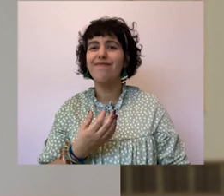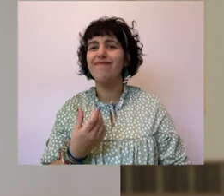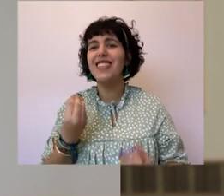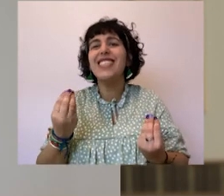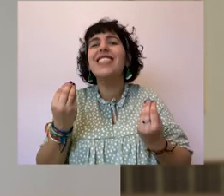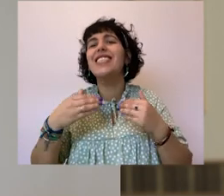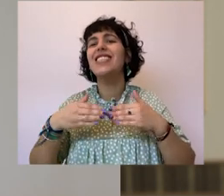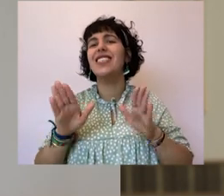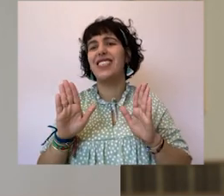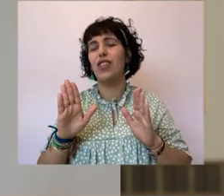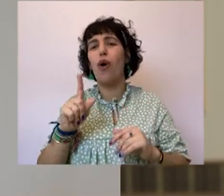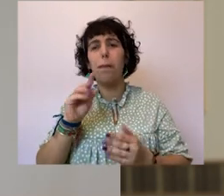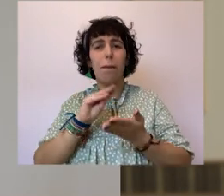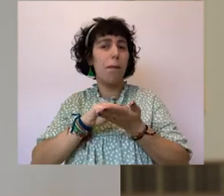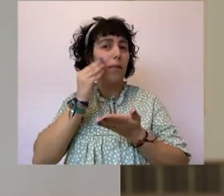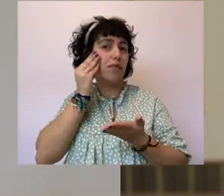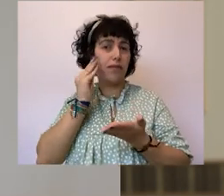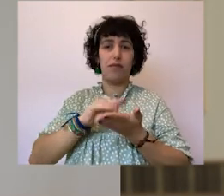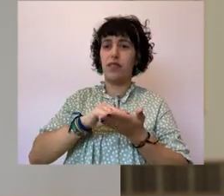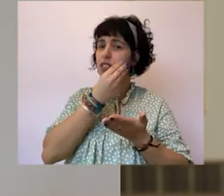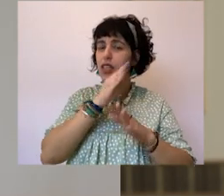So I've been dressed a lot in the apartment well, in the toilet.